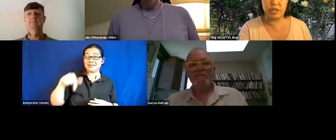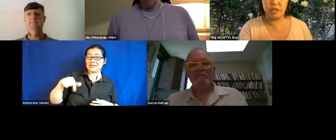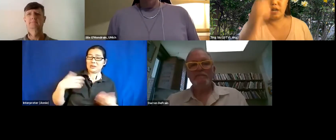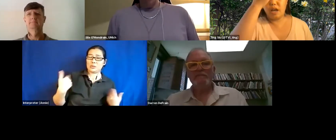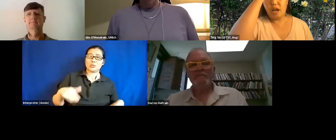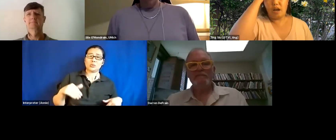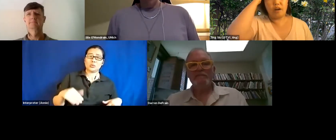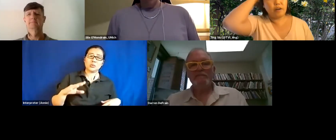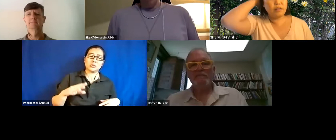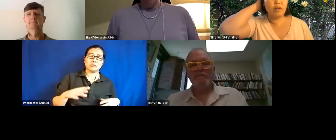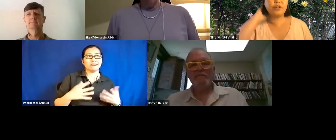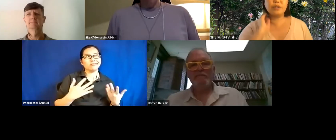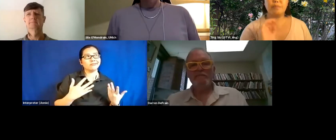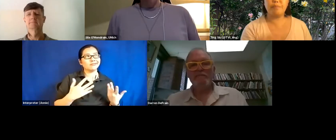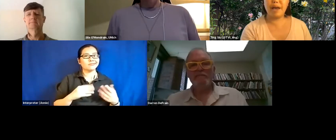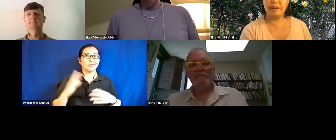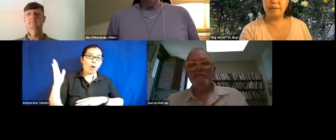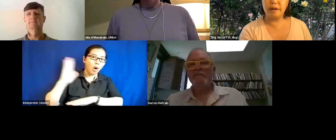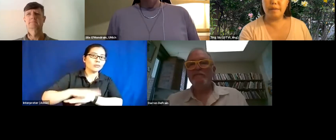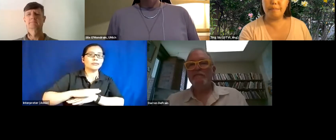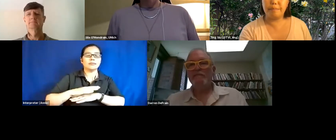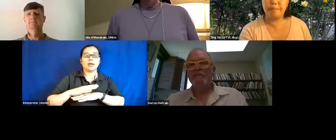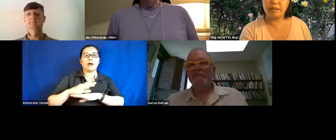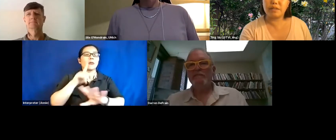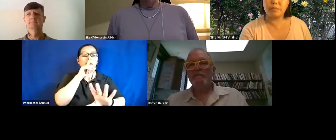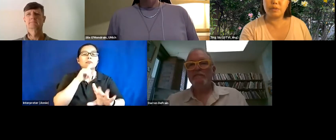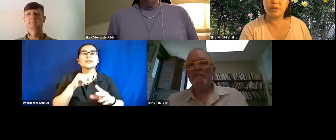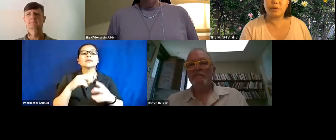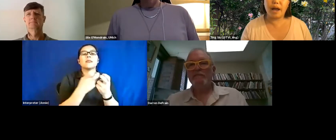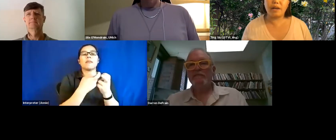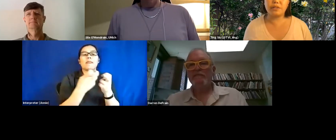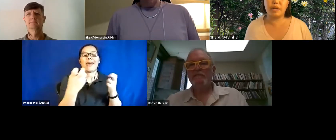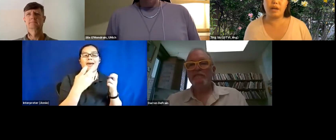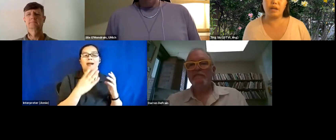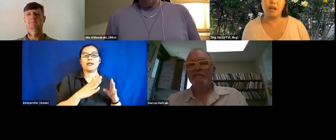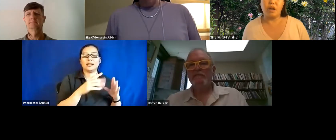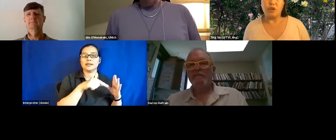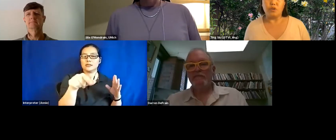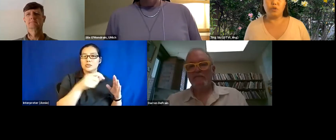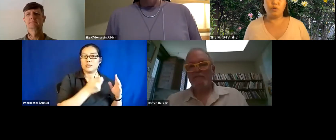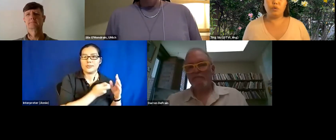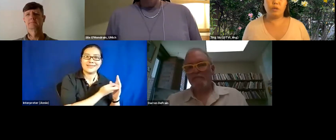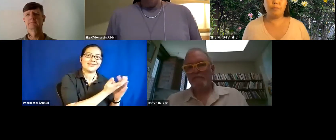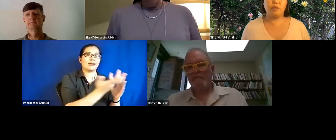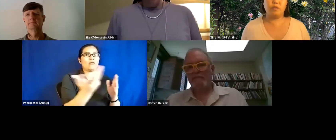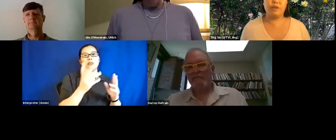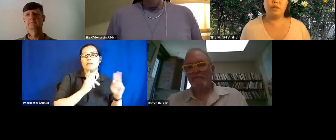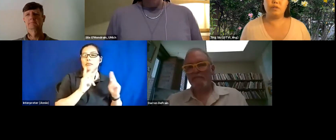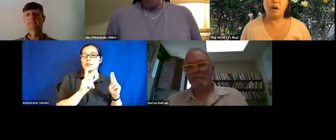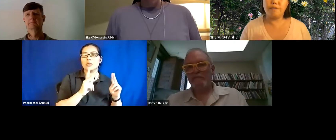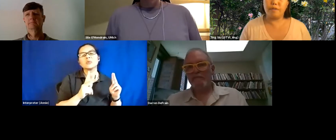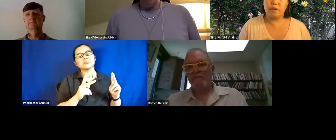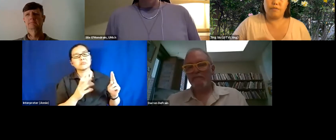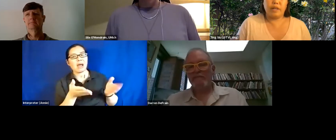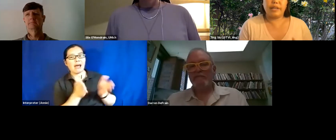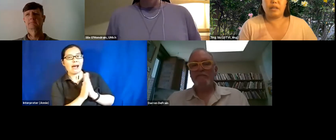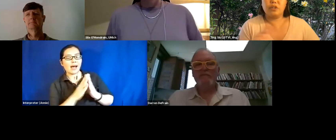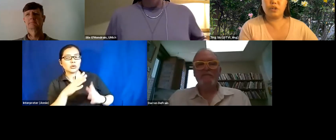, larger panel, panelists I'm going to ask that you keep your videos off or if you like I can turn them